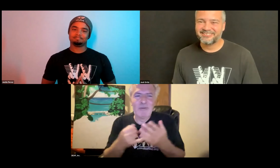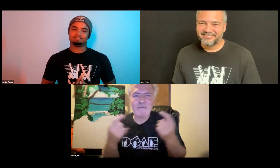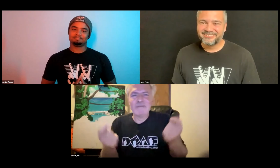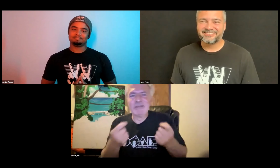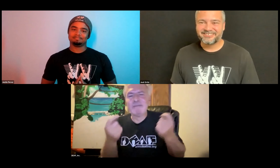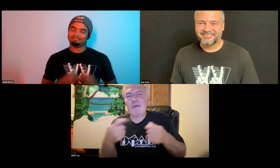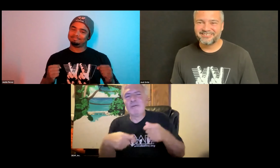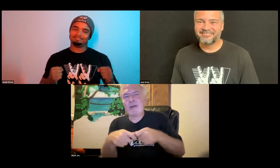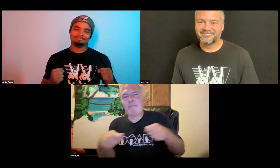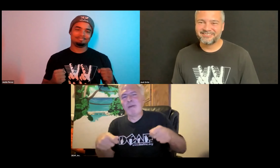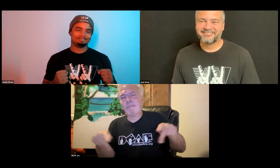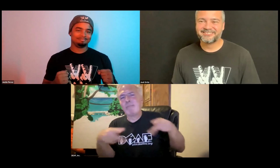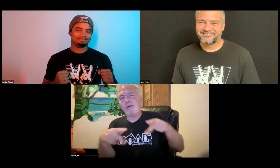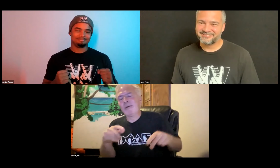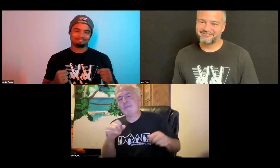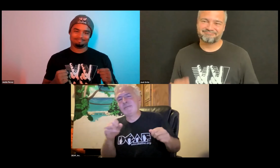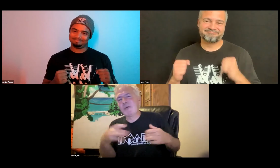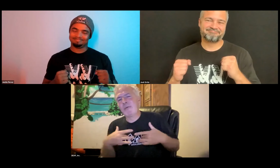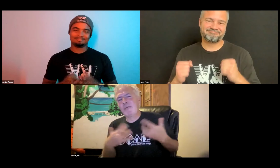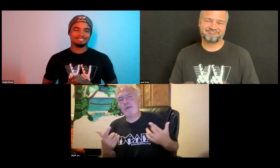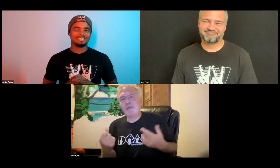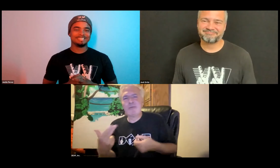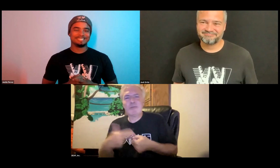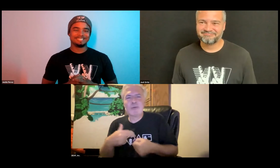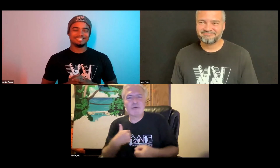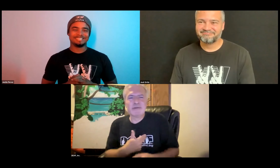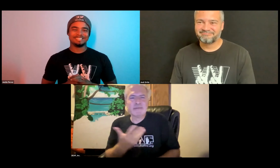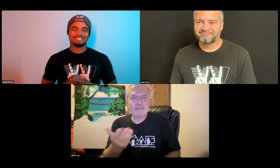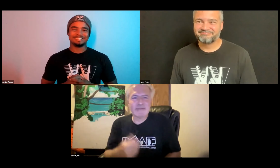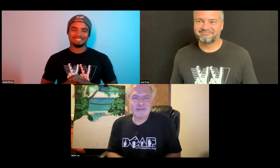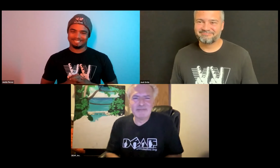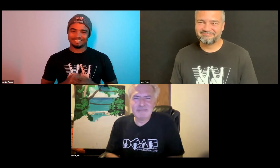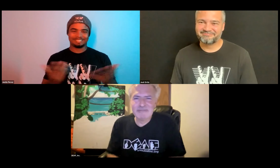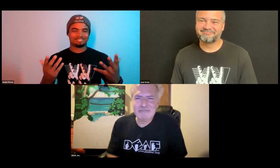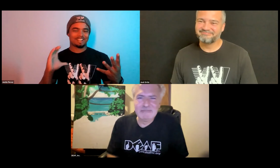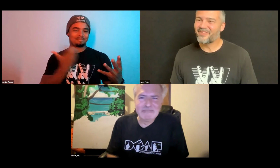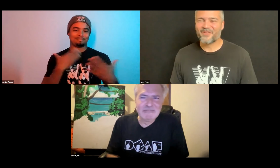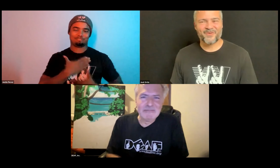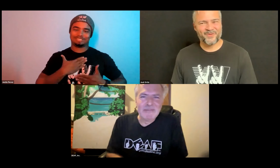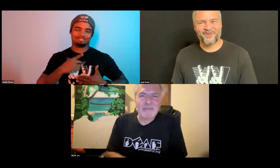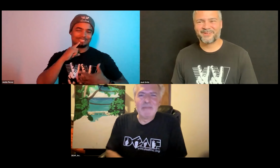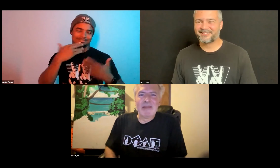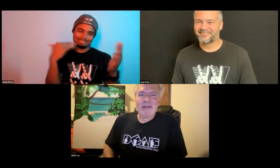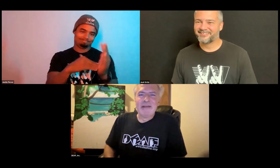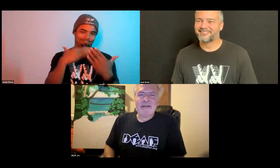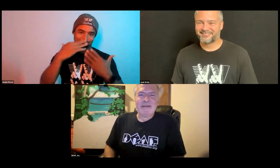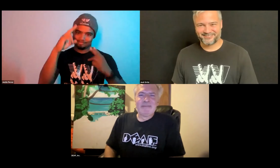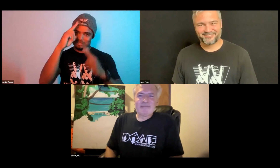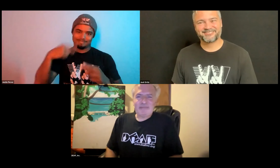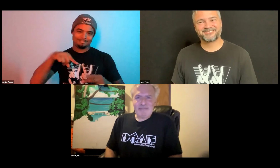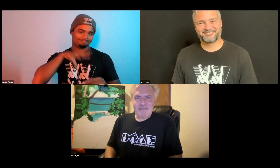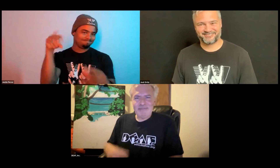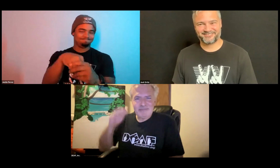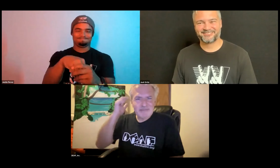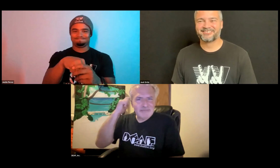Champ! Thank you for being involved in the Deaf Visual Arts Festival wrap-up party. Thank you for joining us.